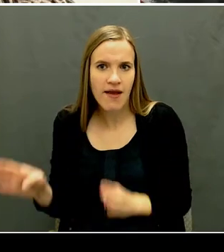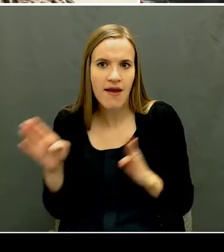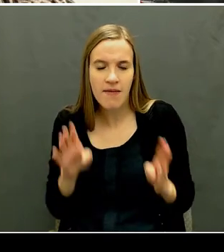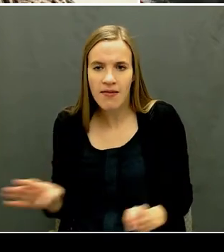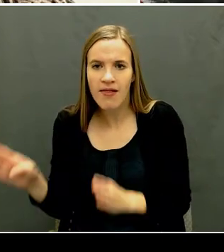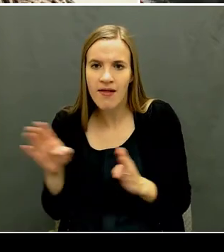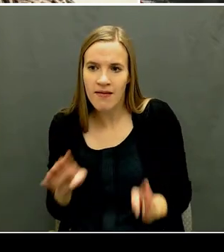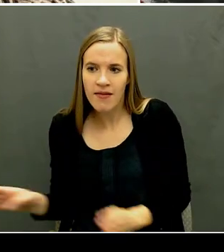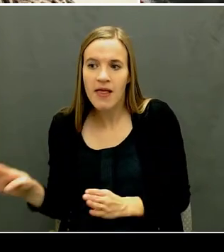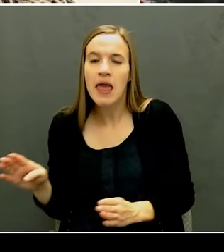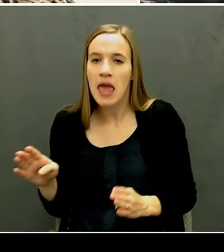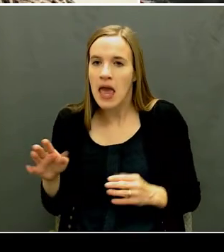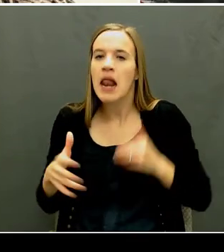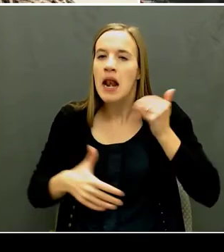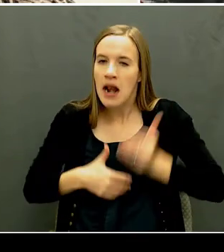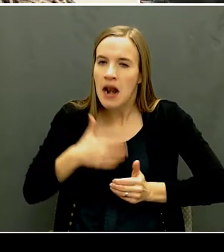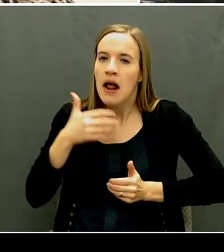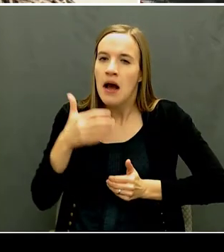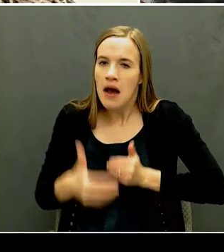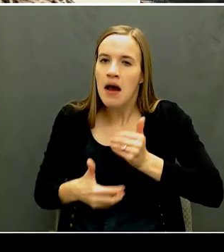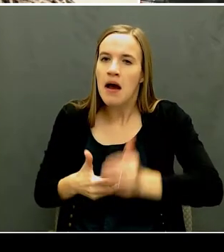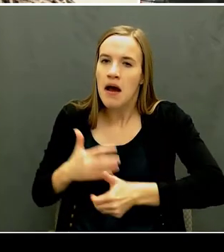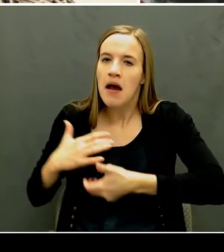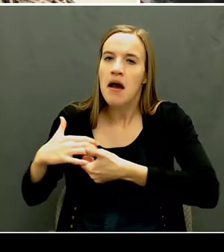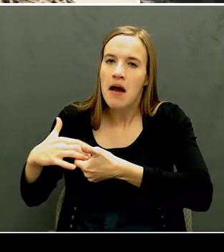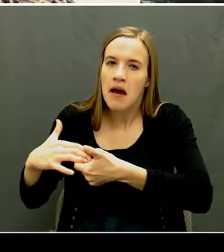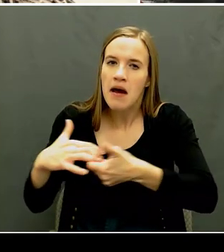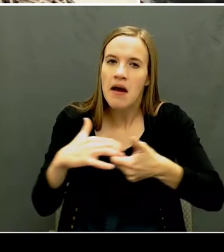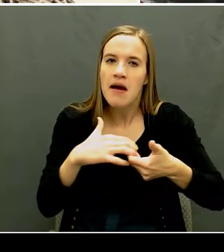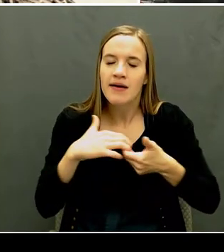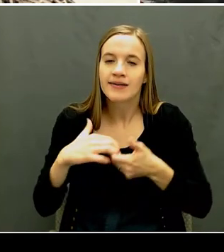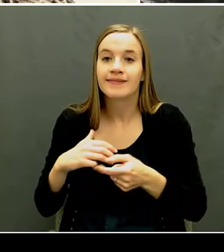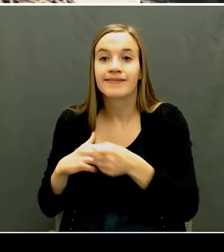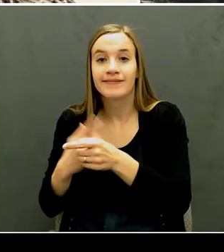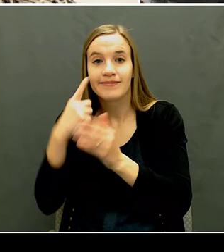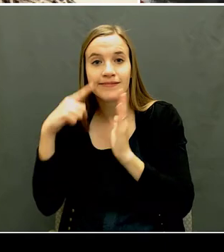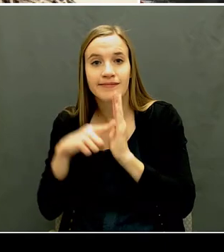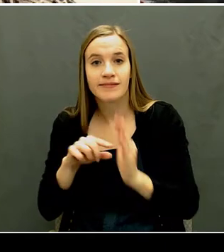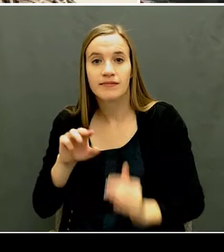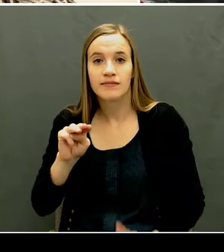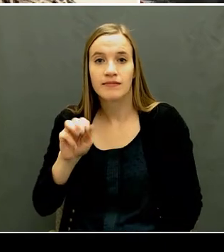people started coming together. And I know Maria town with AAPD, American Association of People